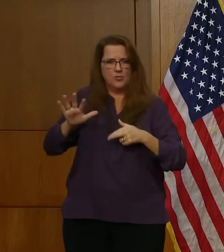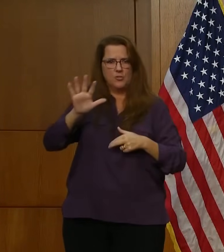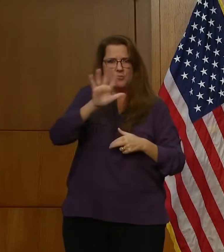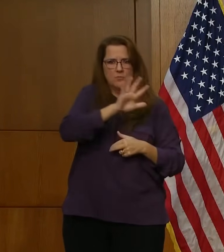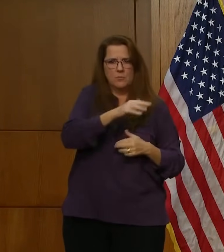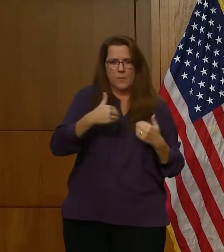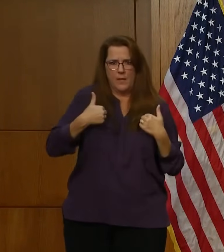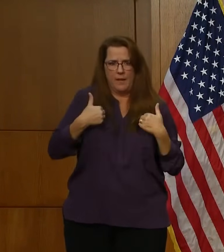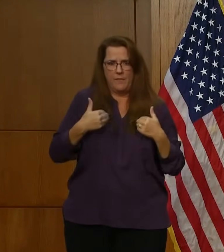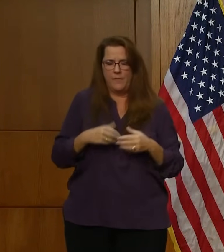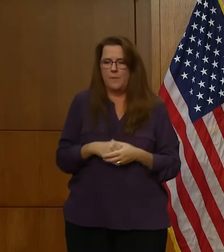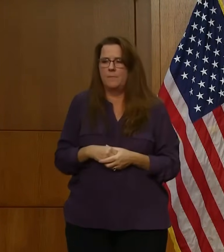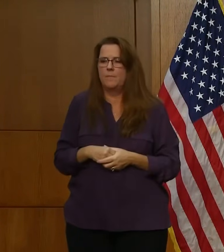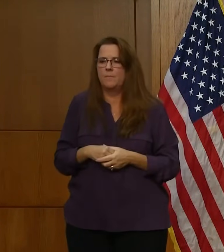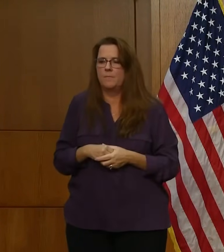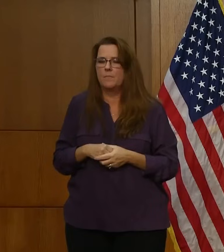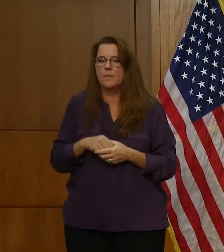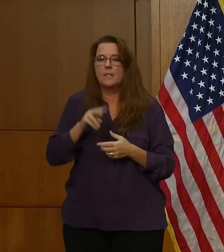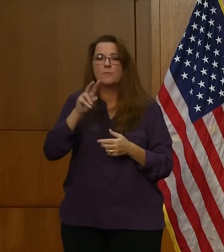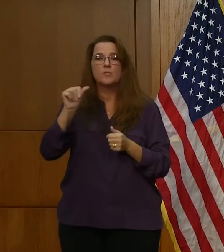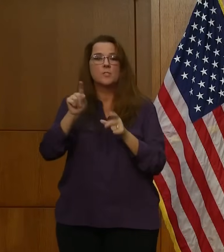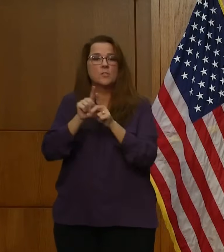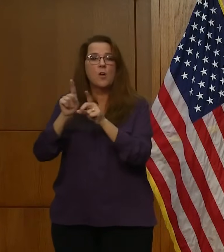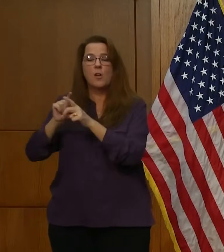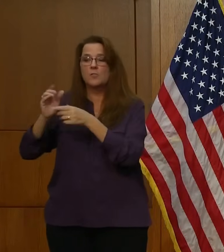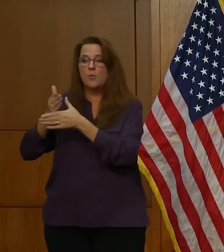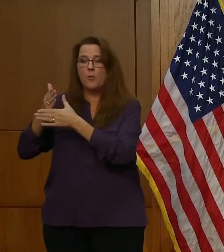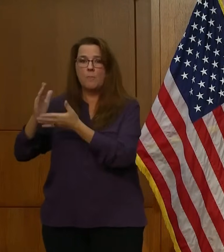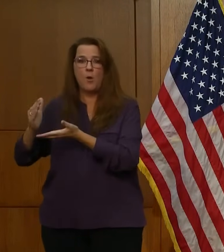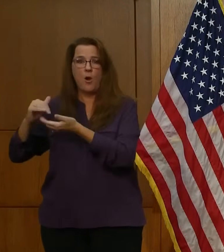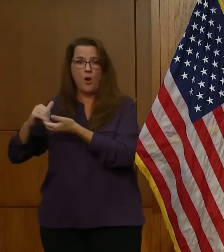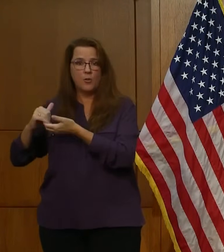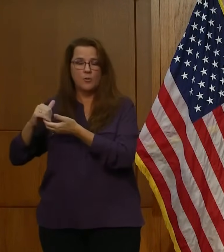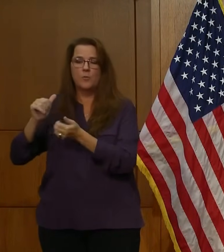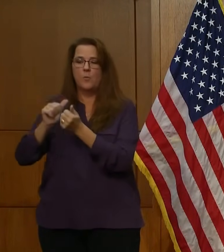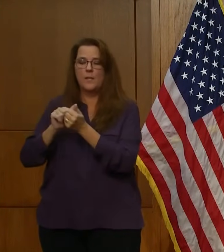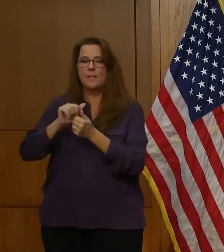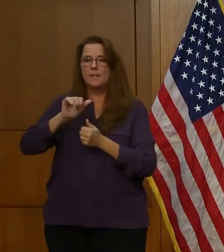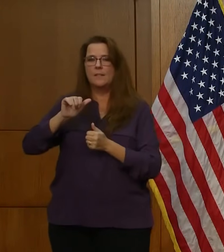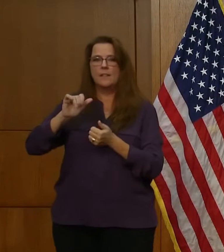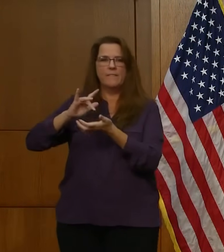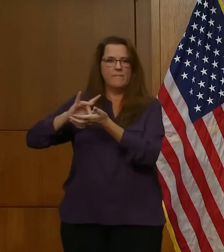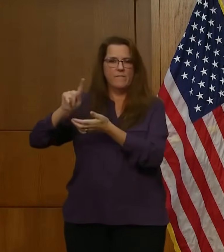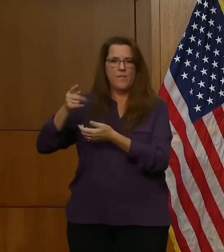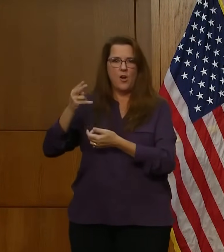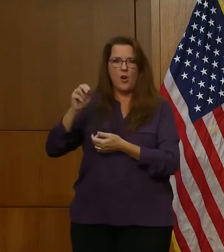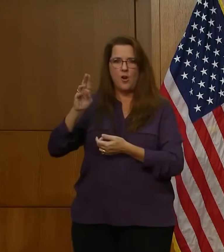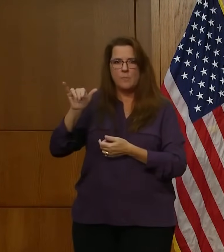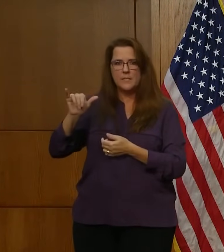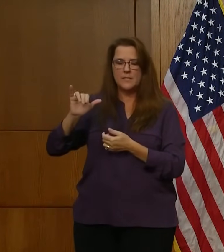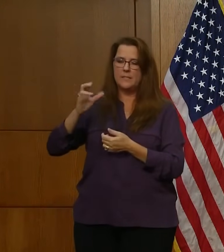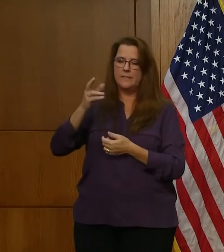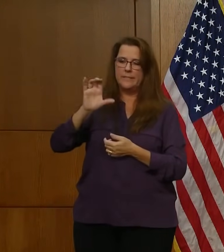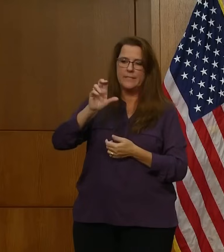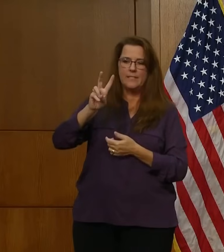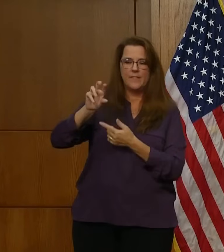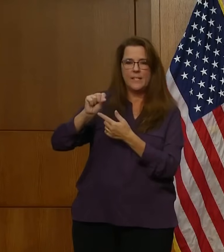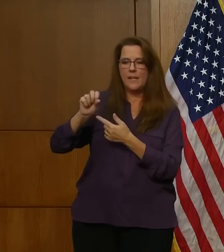IN EACH REGION OF OUR COMMONWEALTH. VIRGINIA HAS ALSO